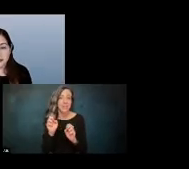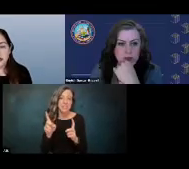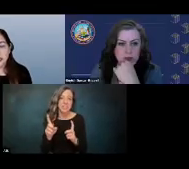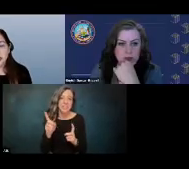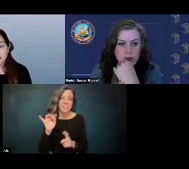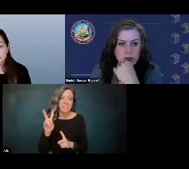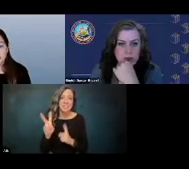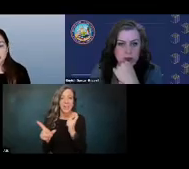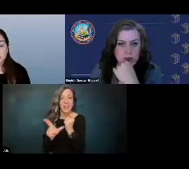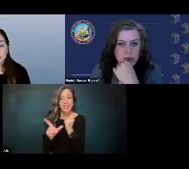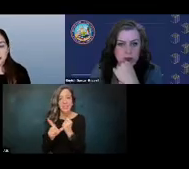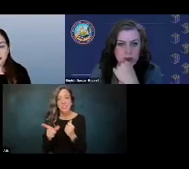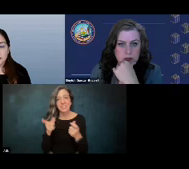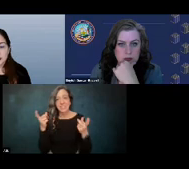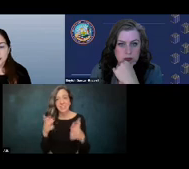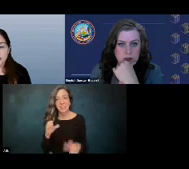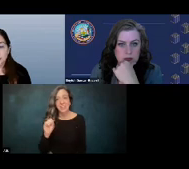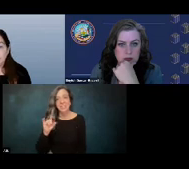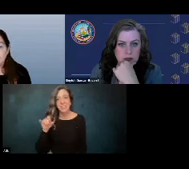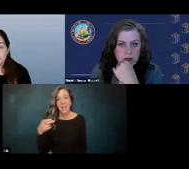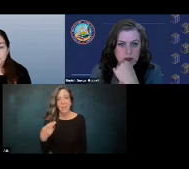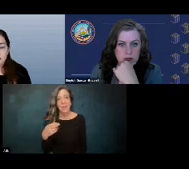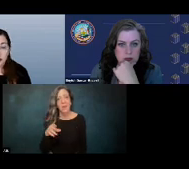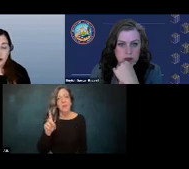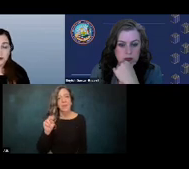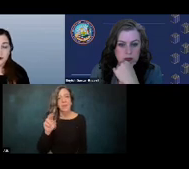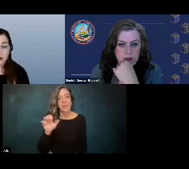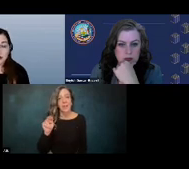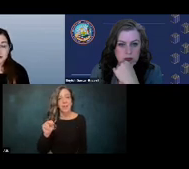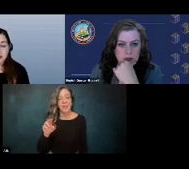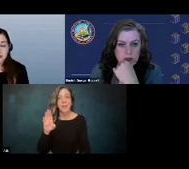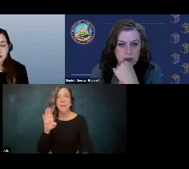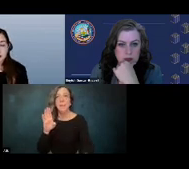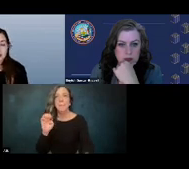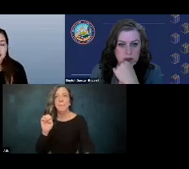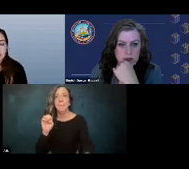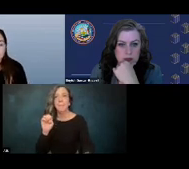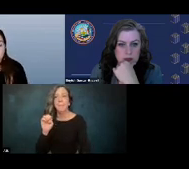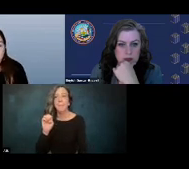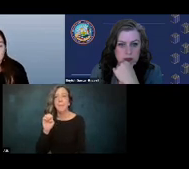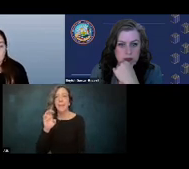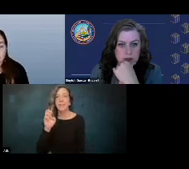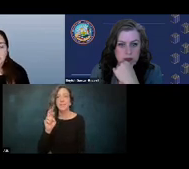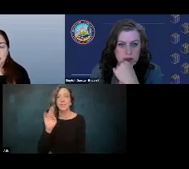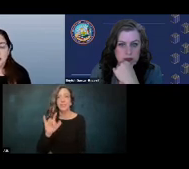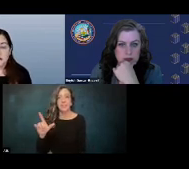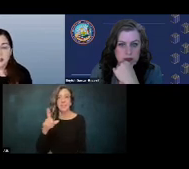director Shiloh Duncan Besseril for some opening remarks and sharing the connection between the